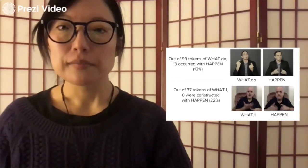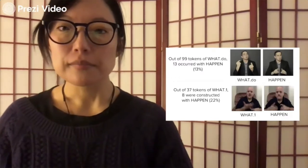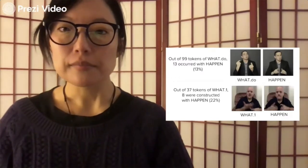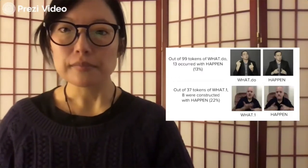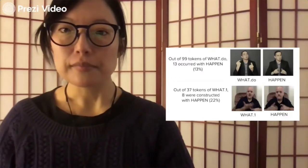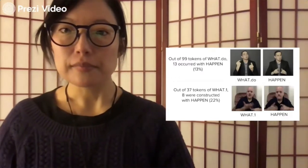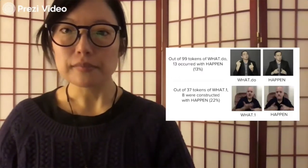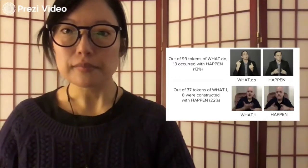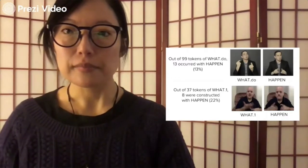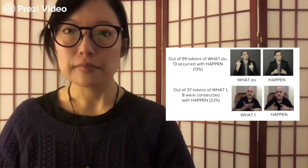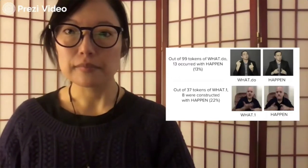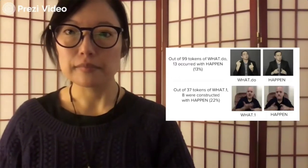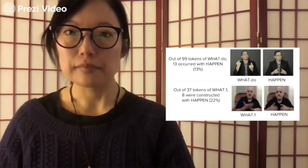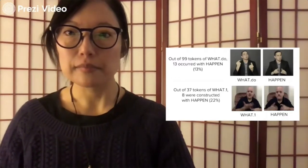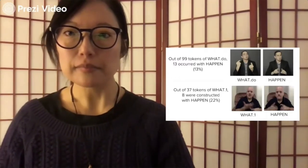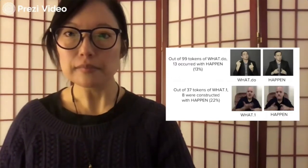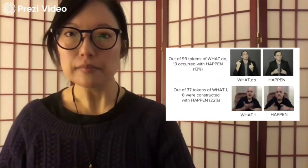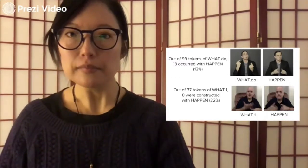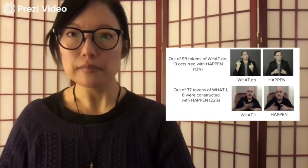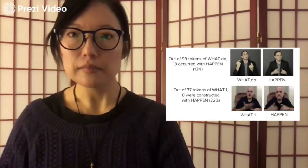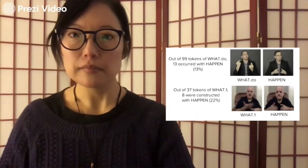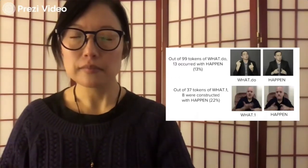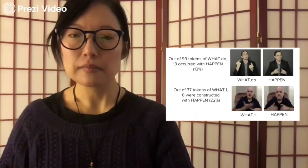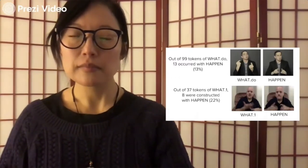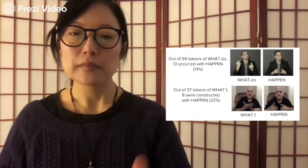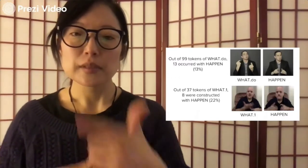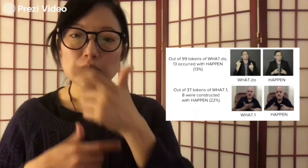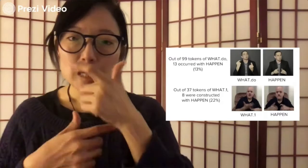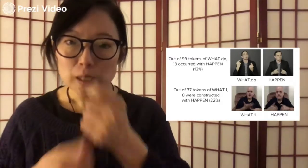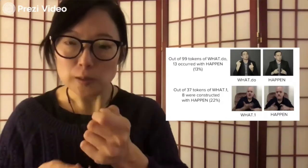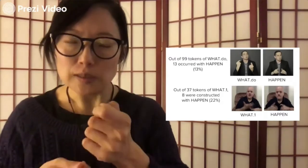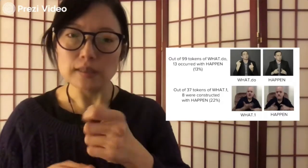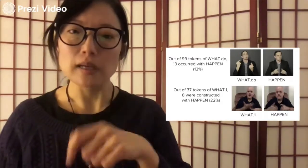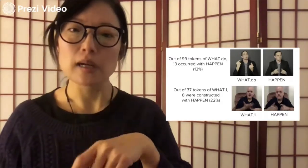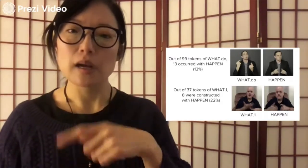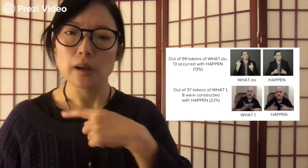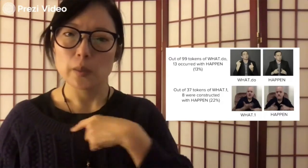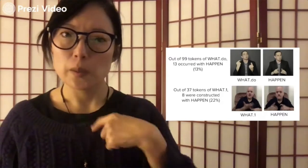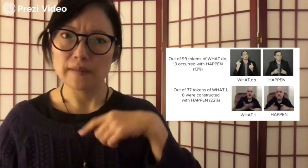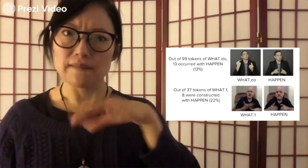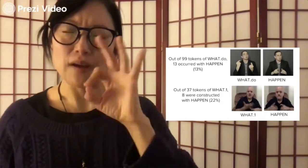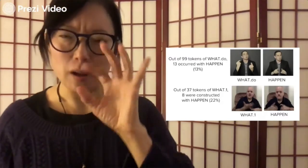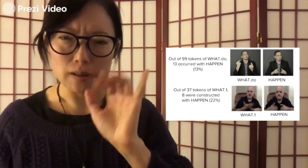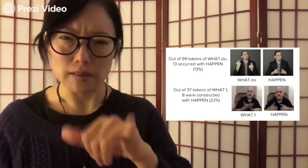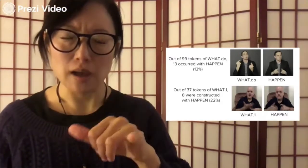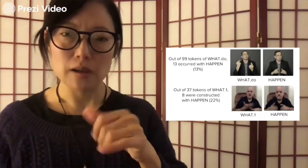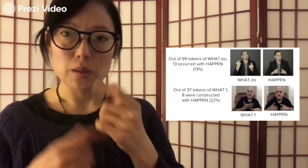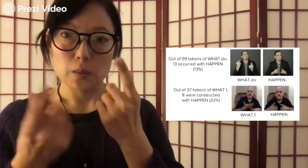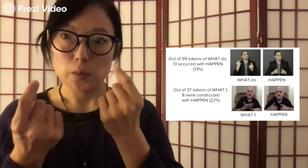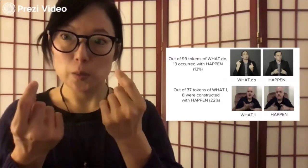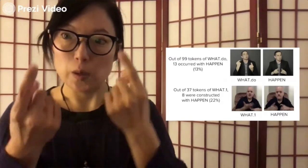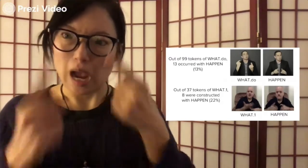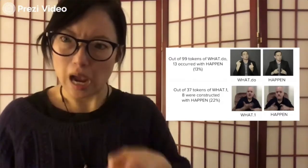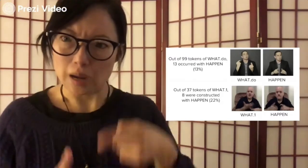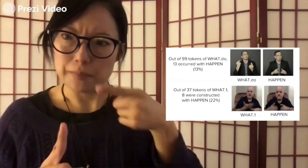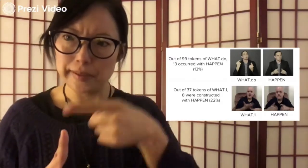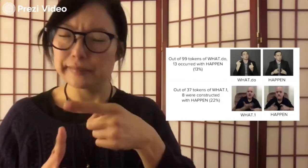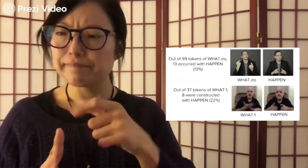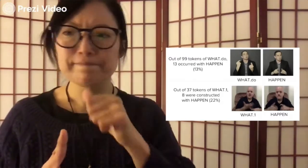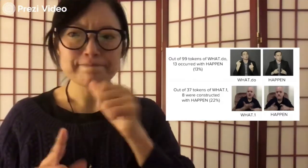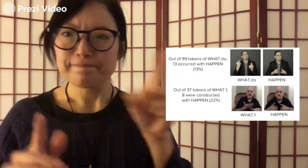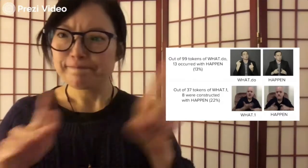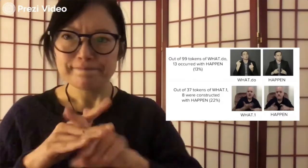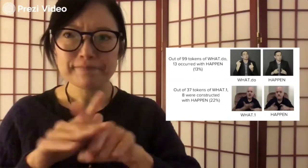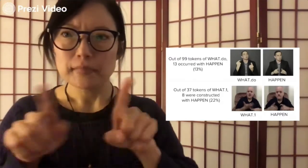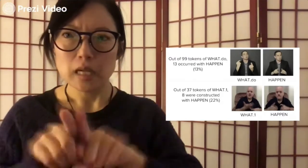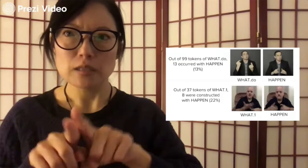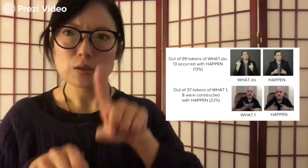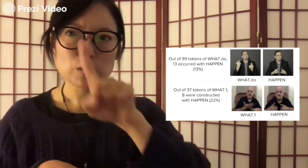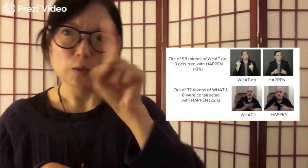the Other variant. Another interesting finding is that for